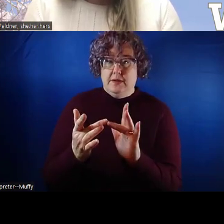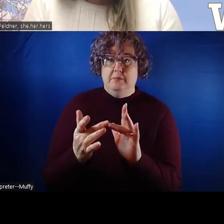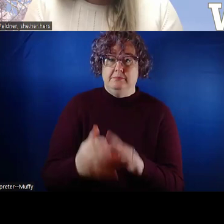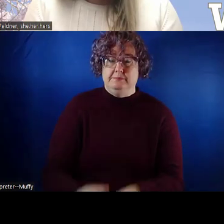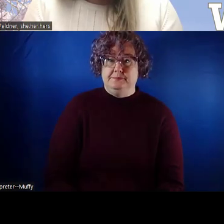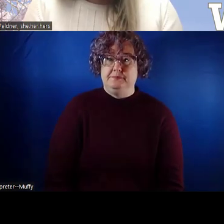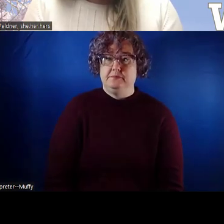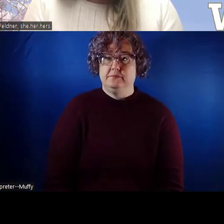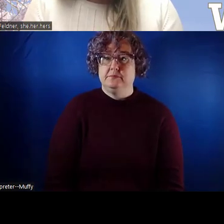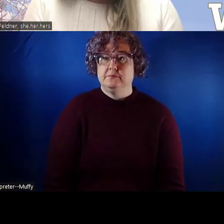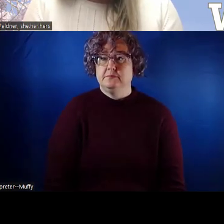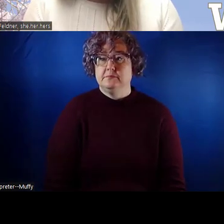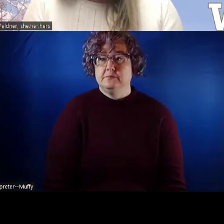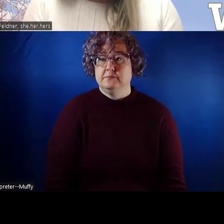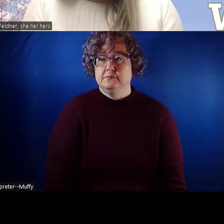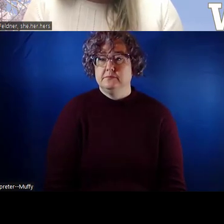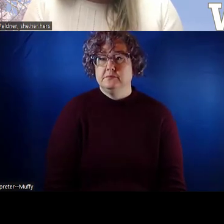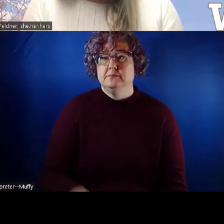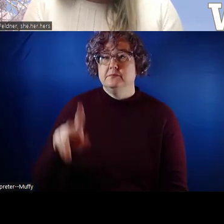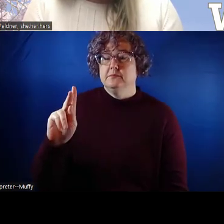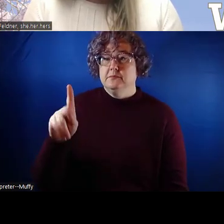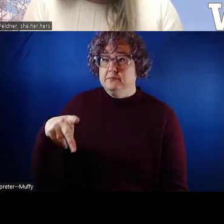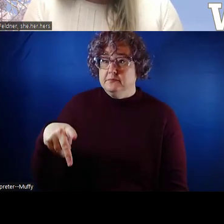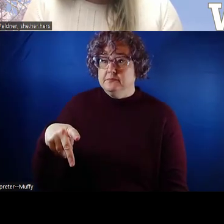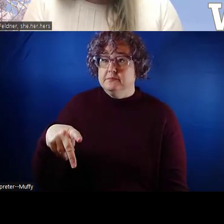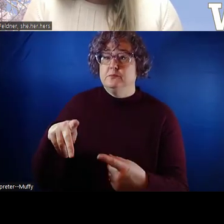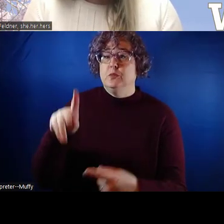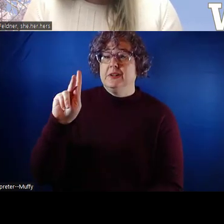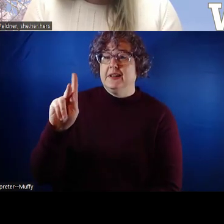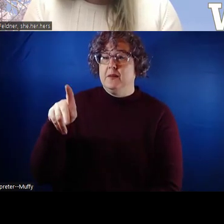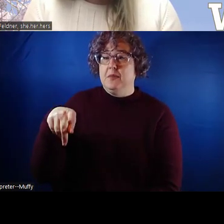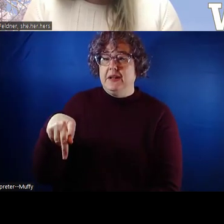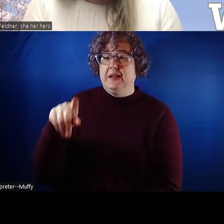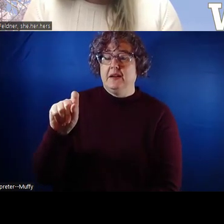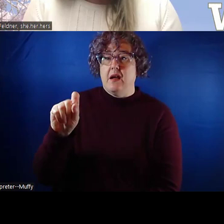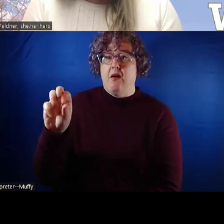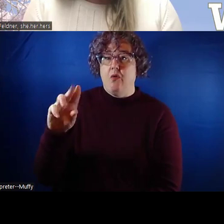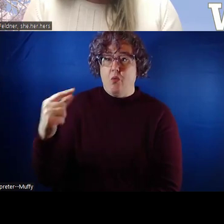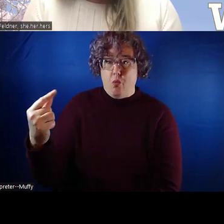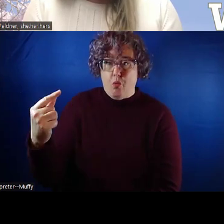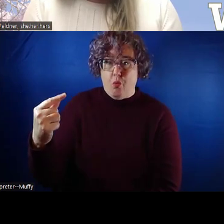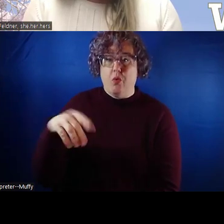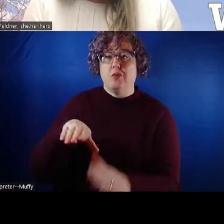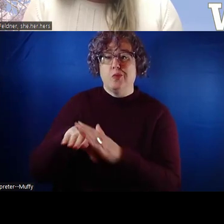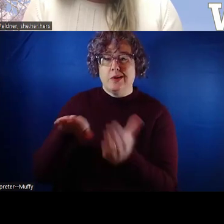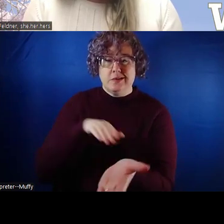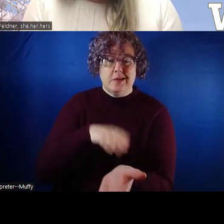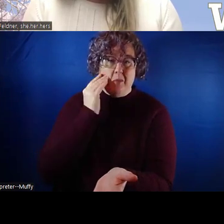So for example, Kaiser would have kp.org. From there, you can access your medical information,